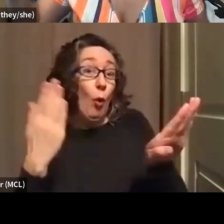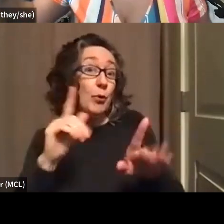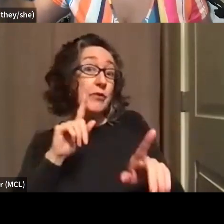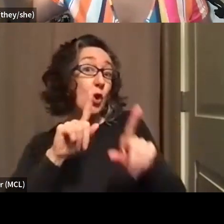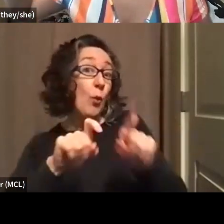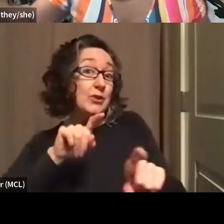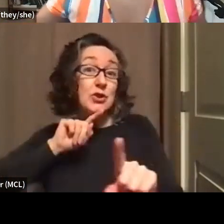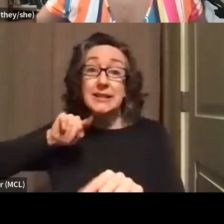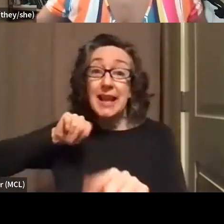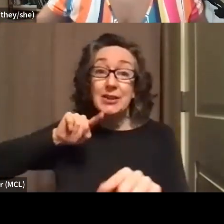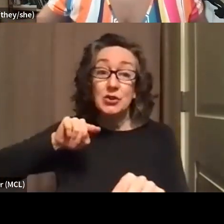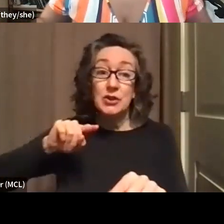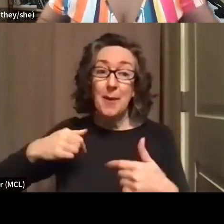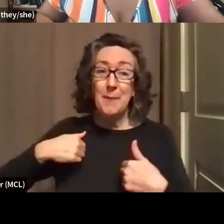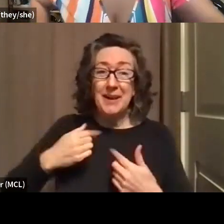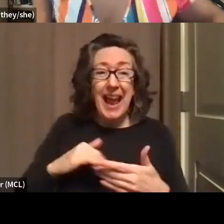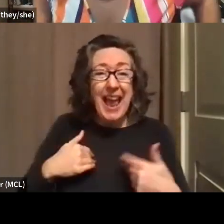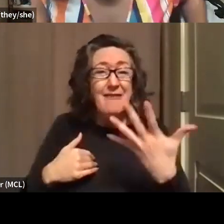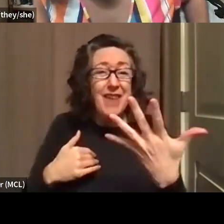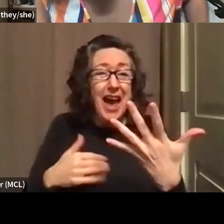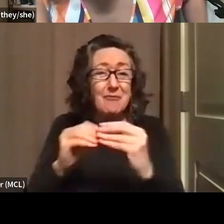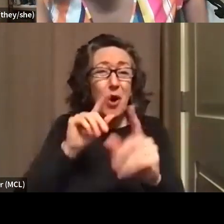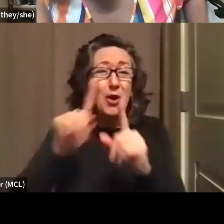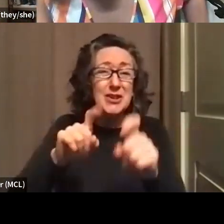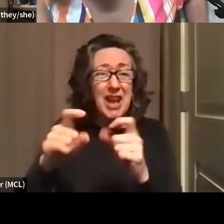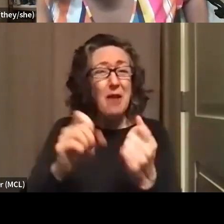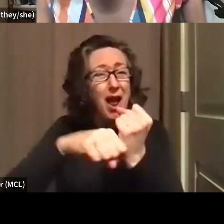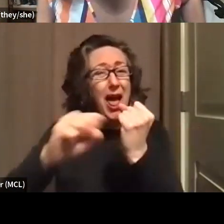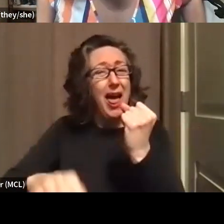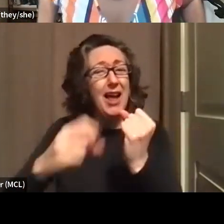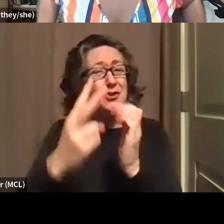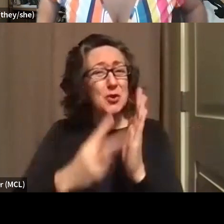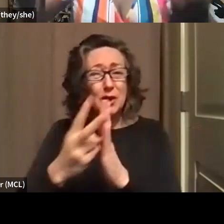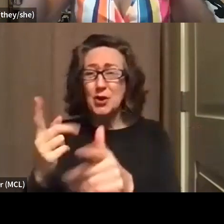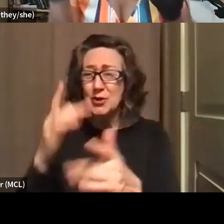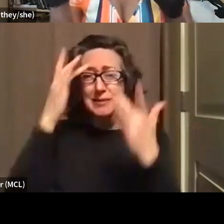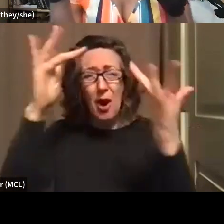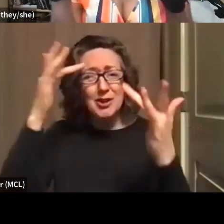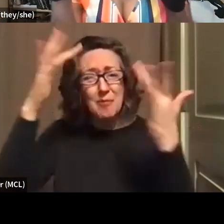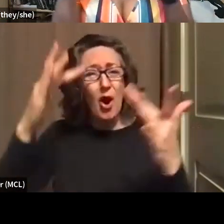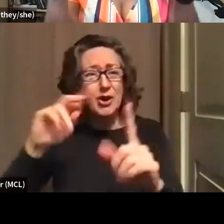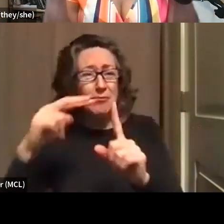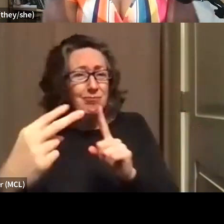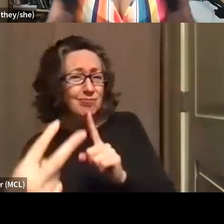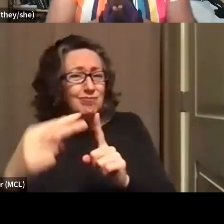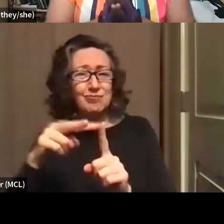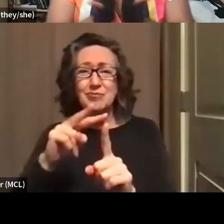I had five more questions -- I could spend a couple more hours.